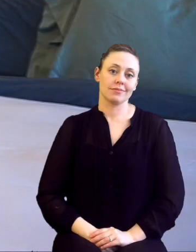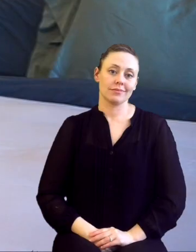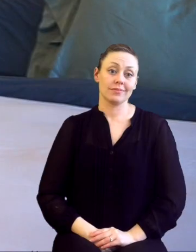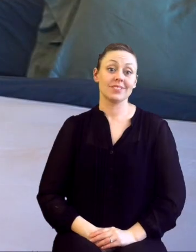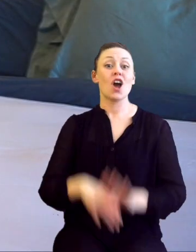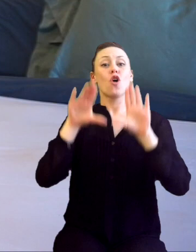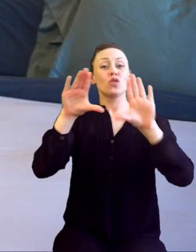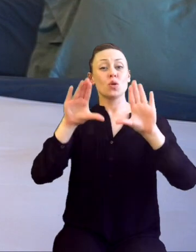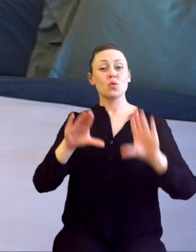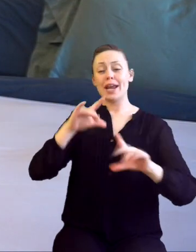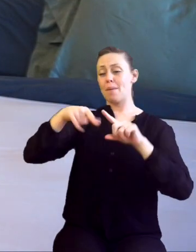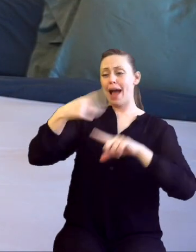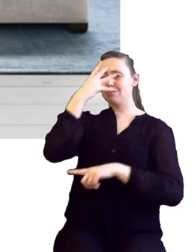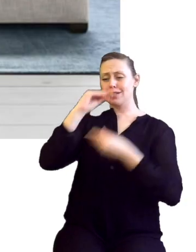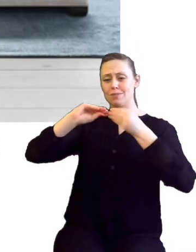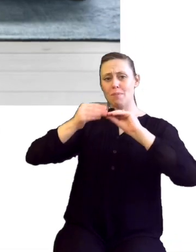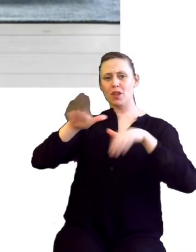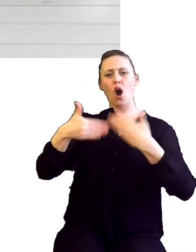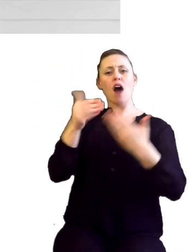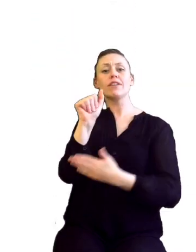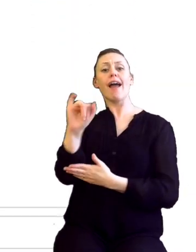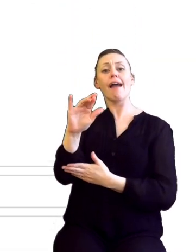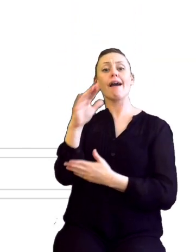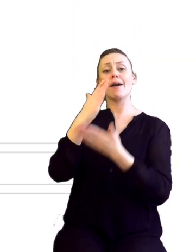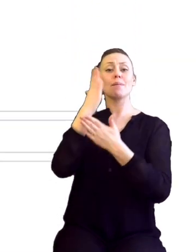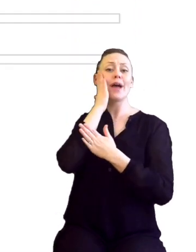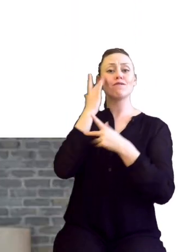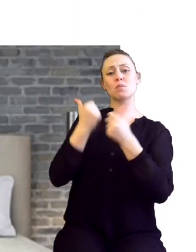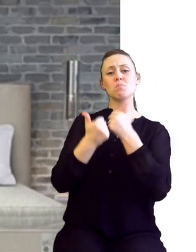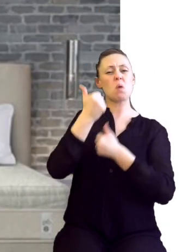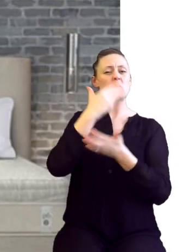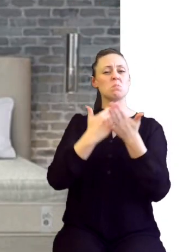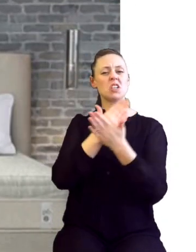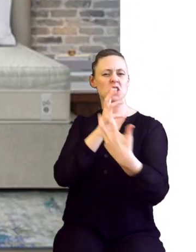The great thing about Sleep Number is that they offer air beds for most budgets.